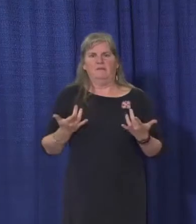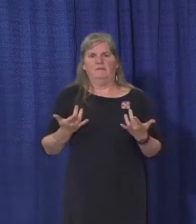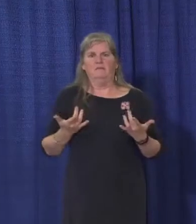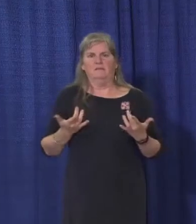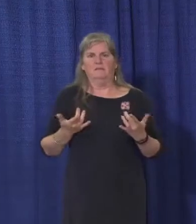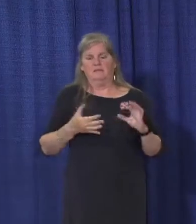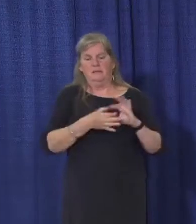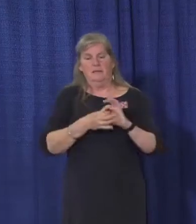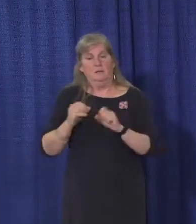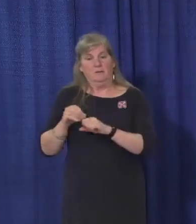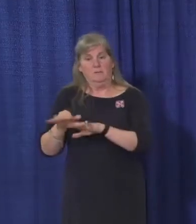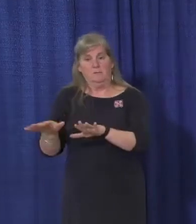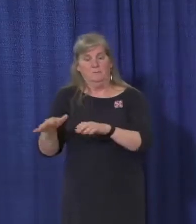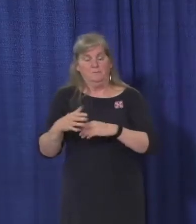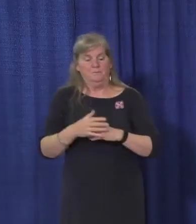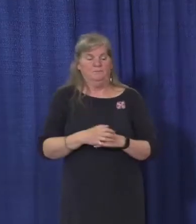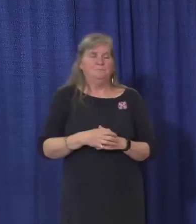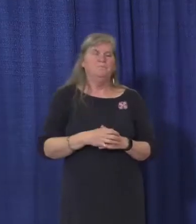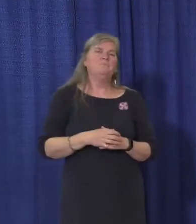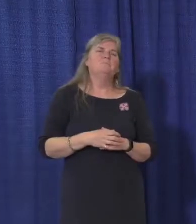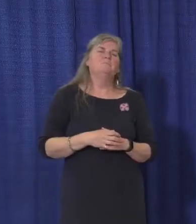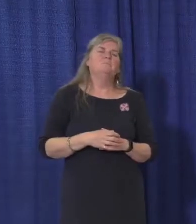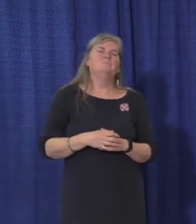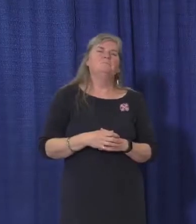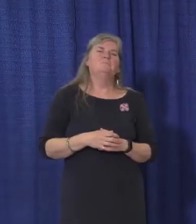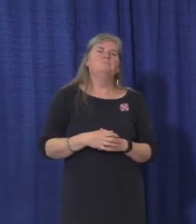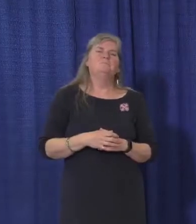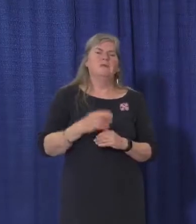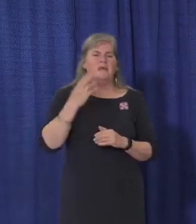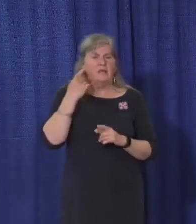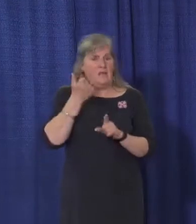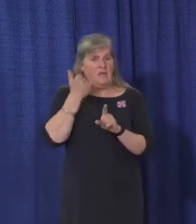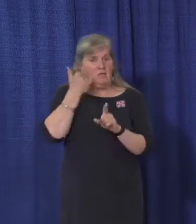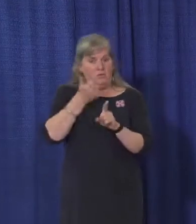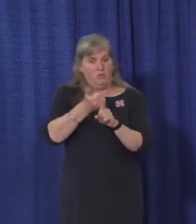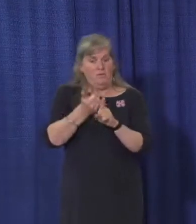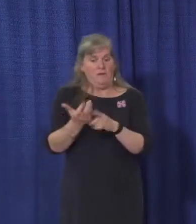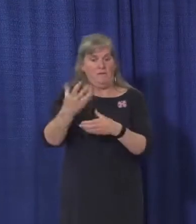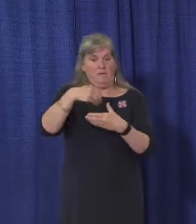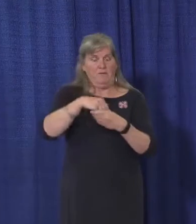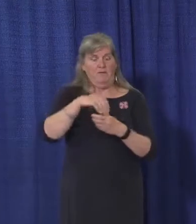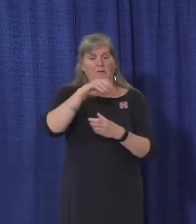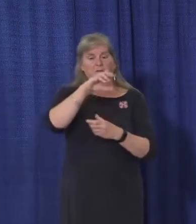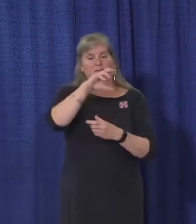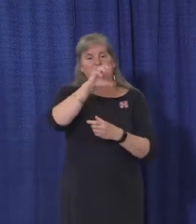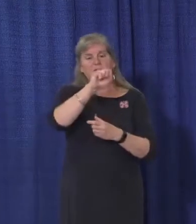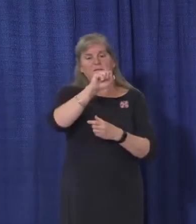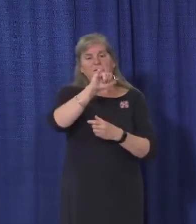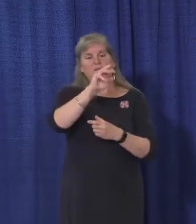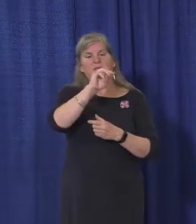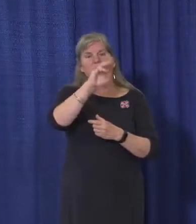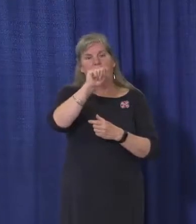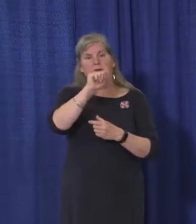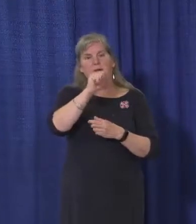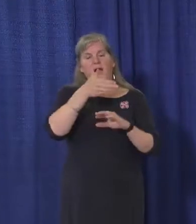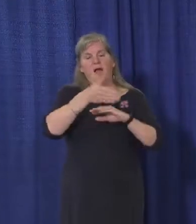linked to the outbreak. Anyone who participated in the seam up postgrad event on June